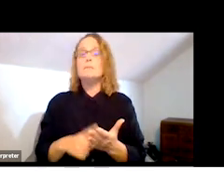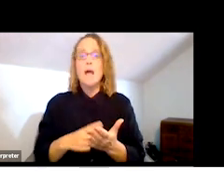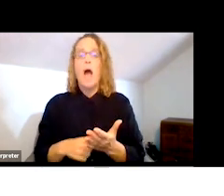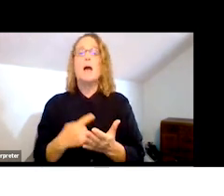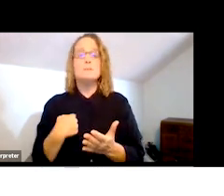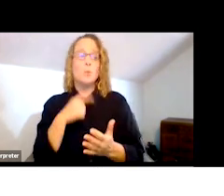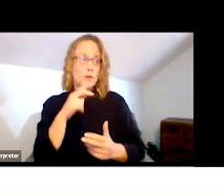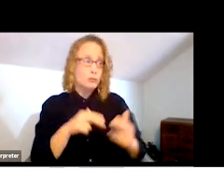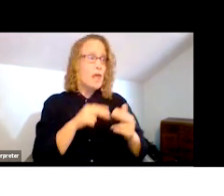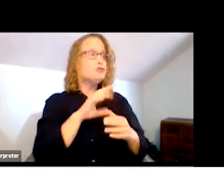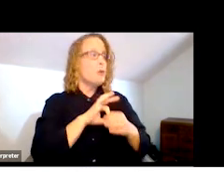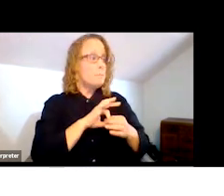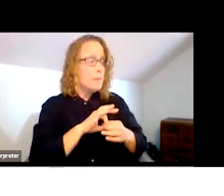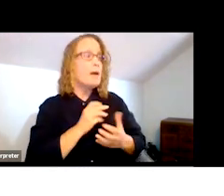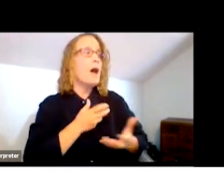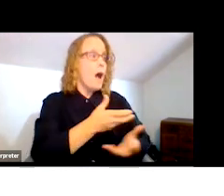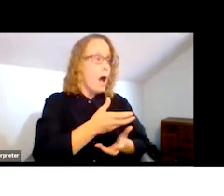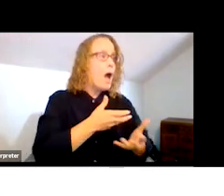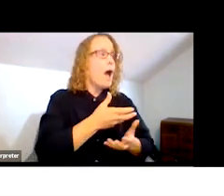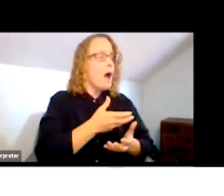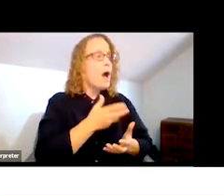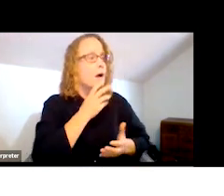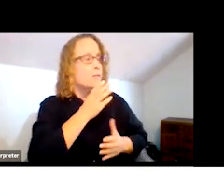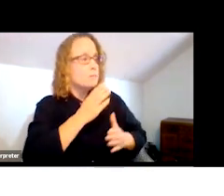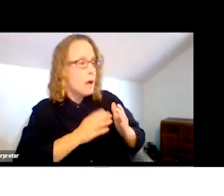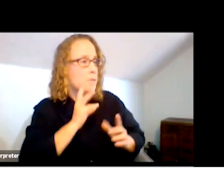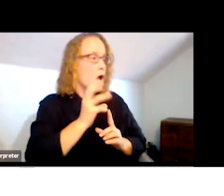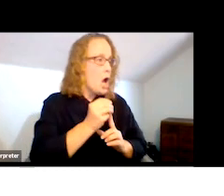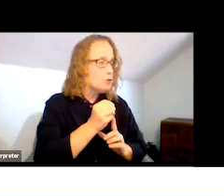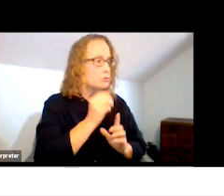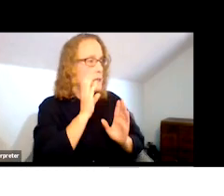by being perceived as combative instead of supportive.